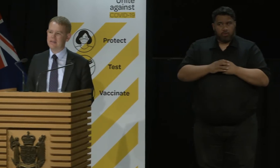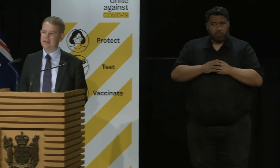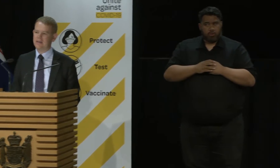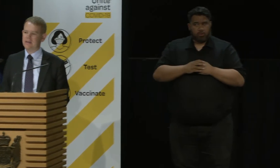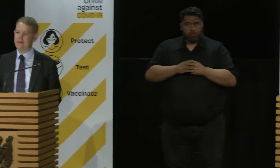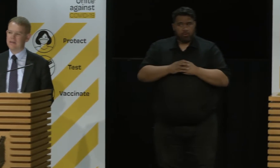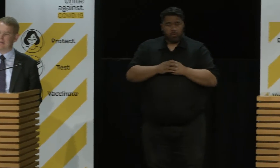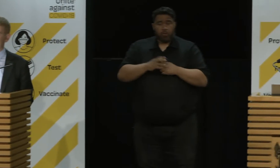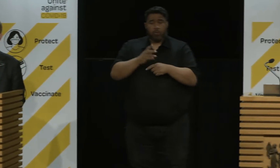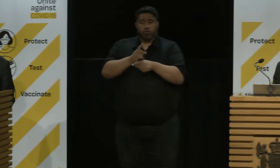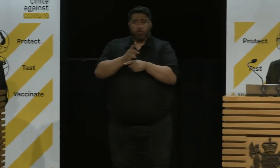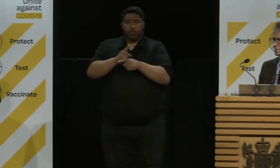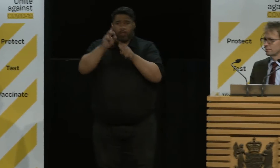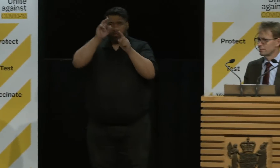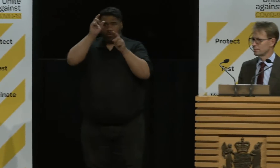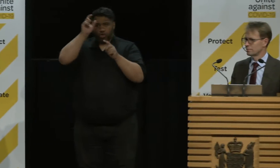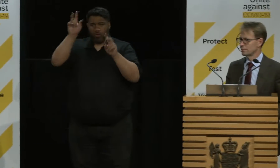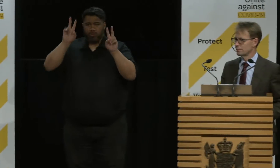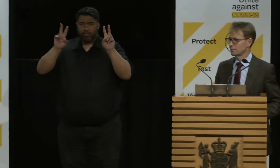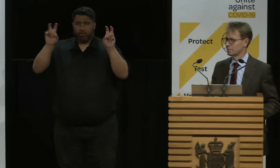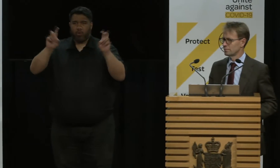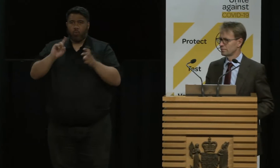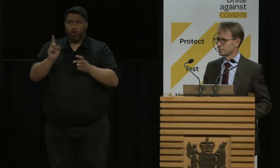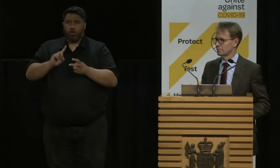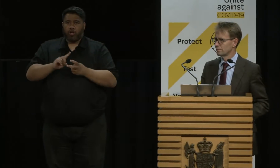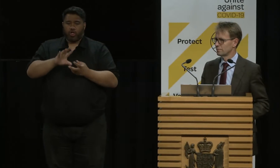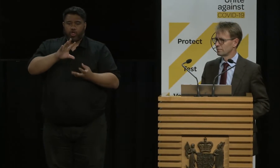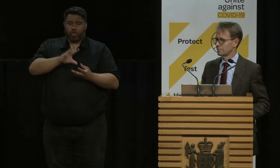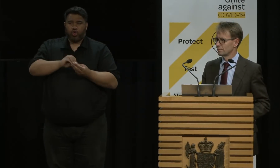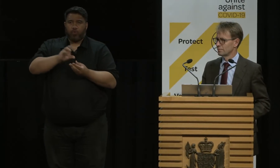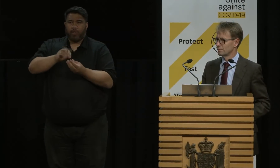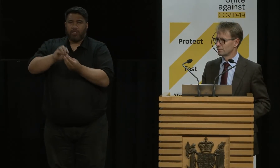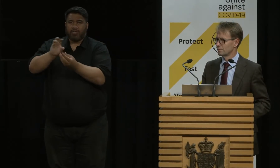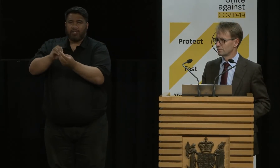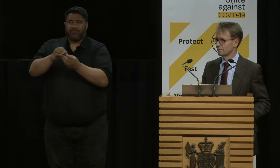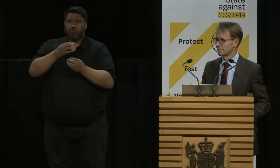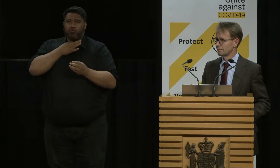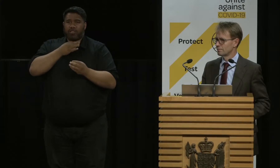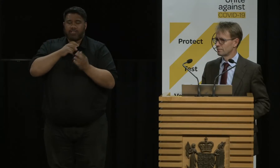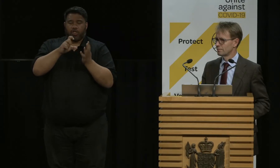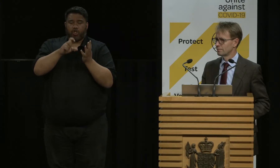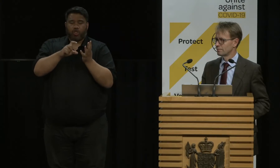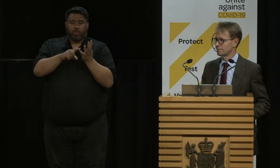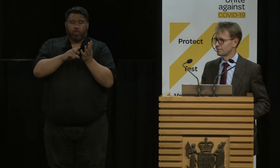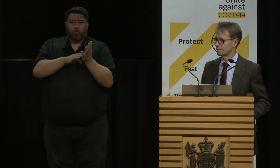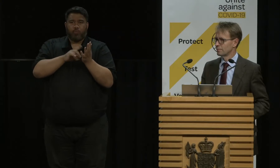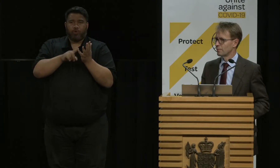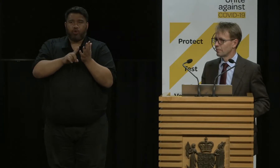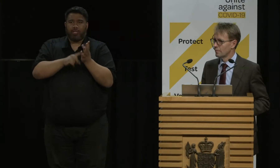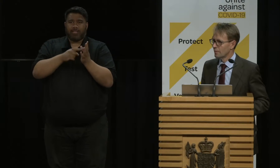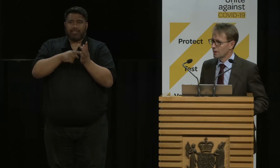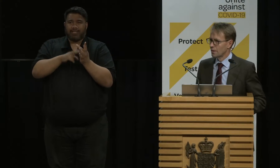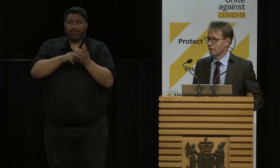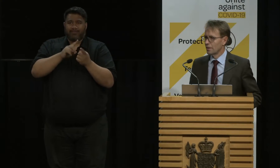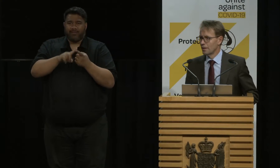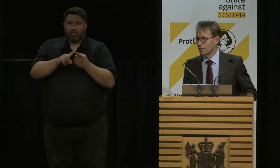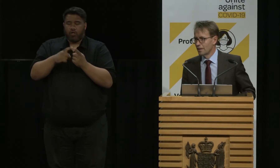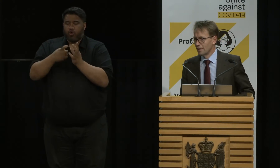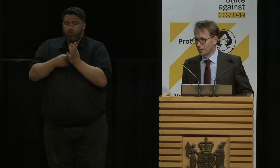Testing will be free. Lastly, Dr Bloomfield, for you, we have heard more about the